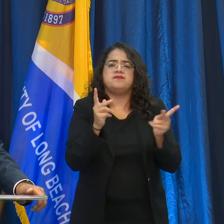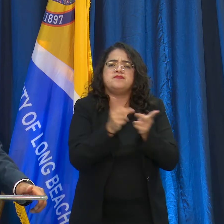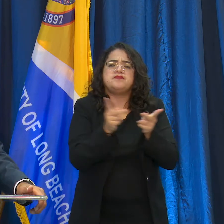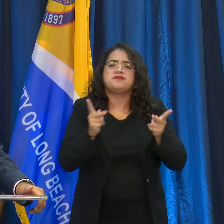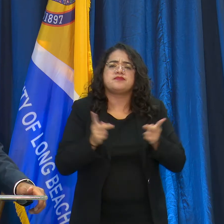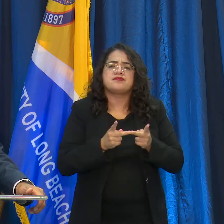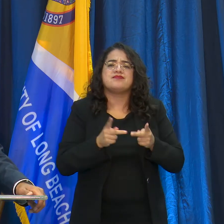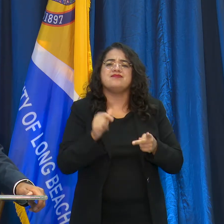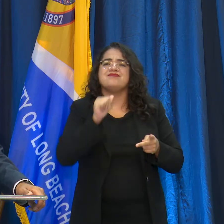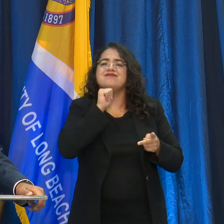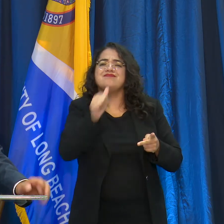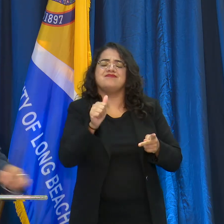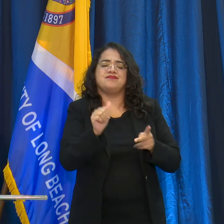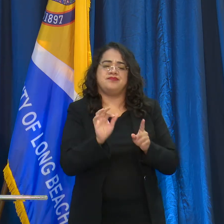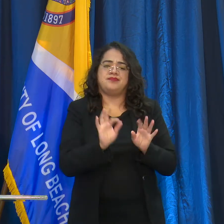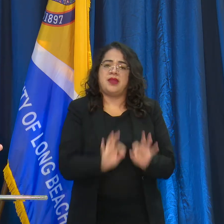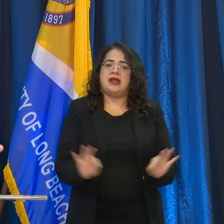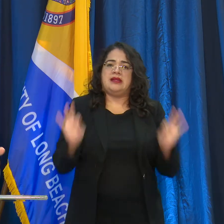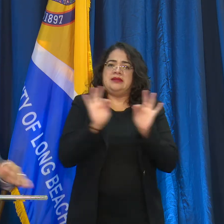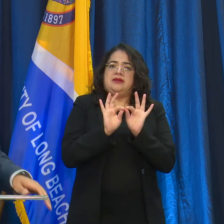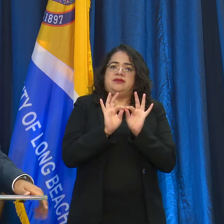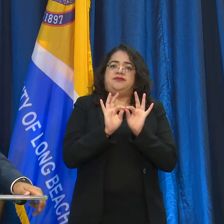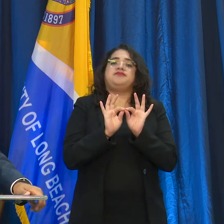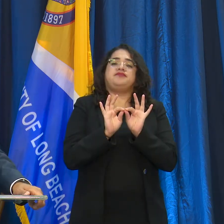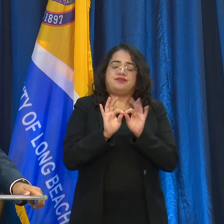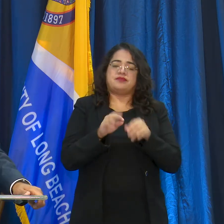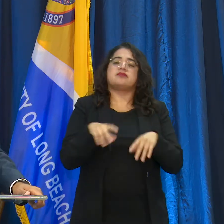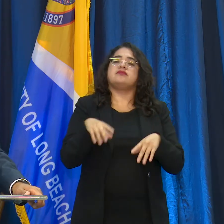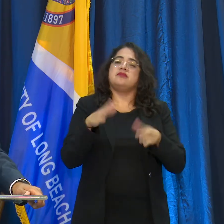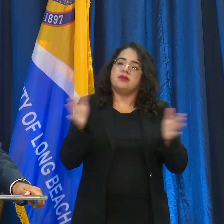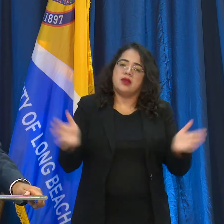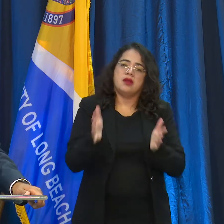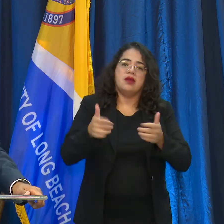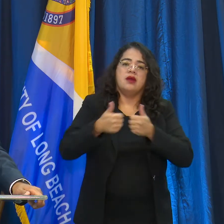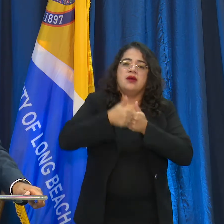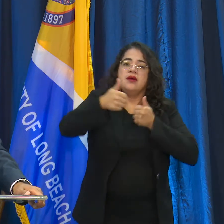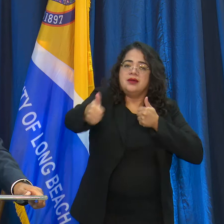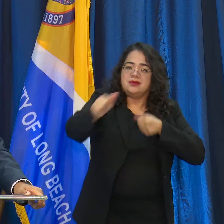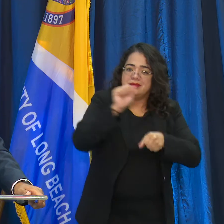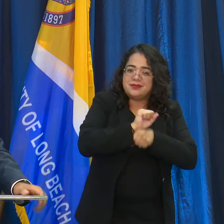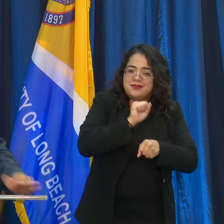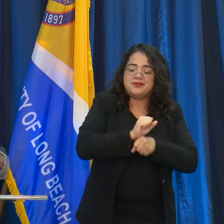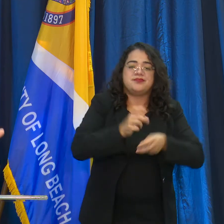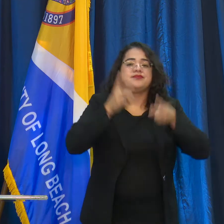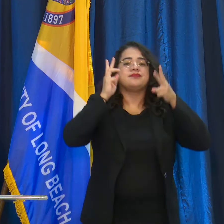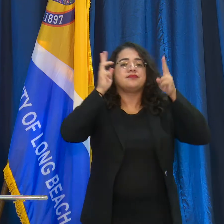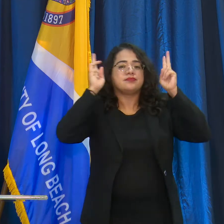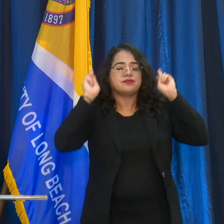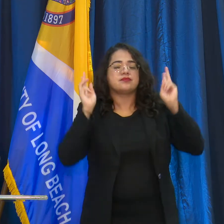non-essential are encouraging telework, hair salons, barber shops and personal services,